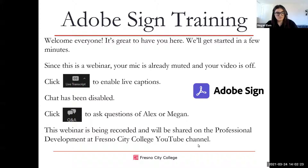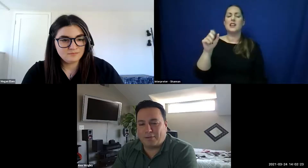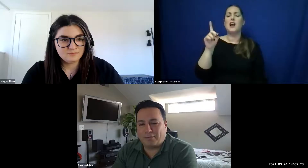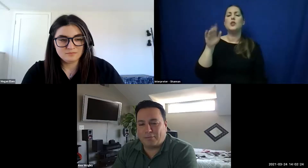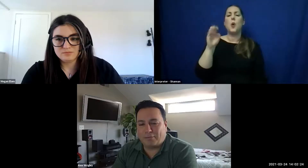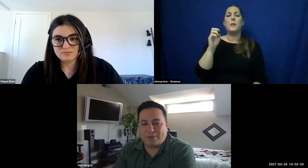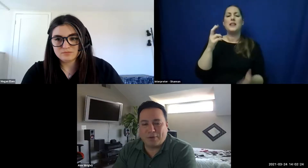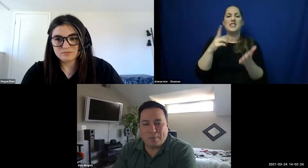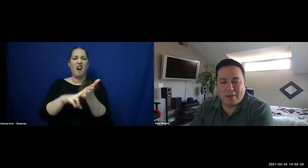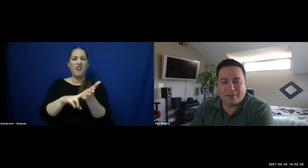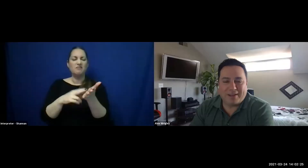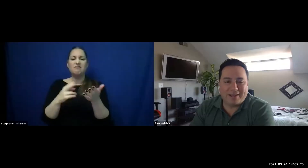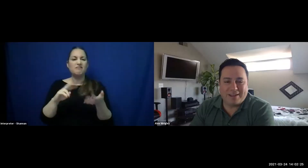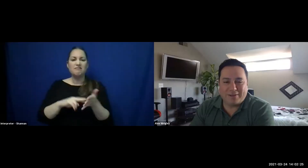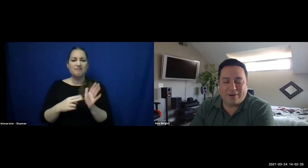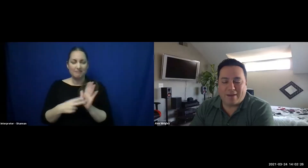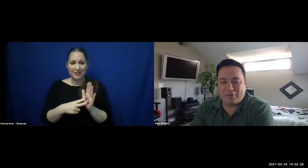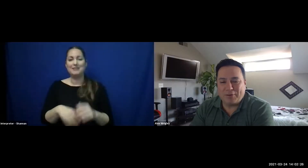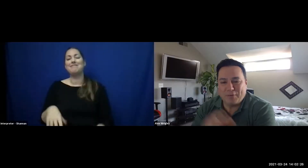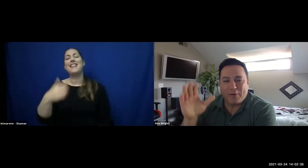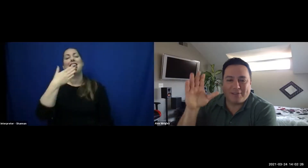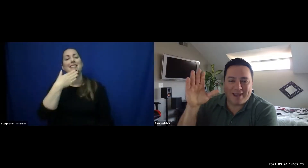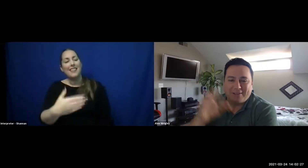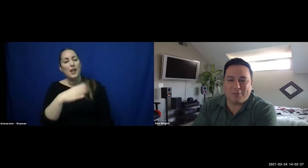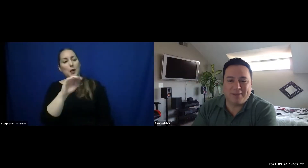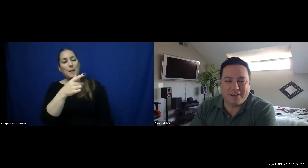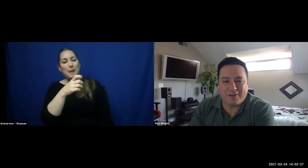Alex Wrigley: Thank you for the intro, Megan. And good afternoon folks. Alex Wrigley here,